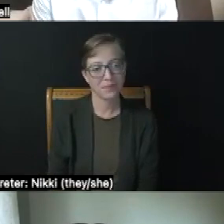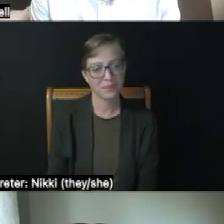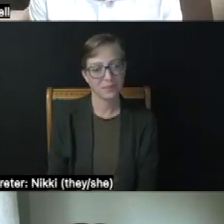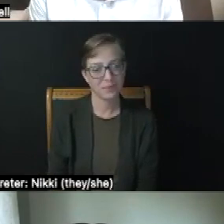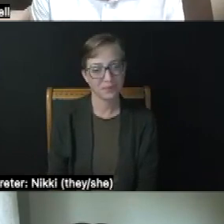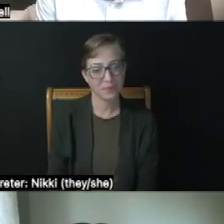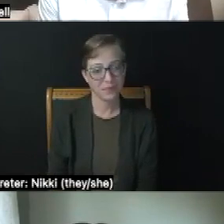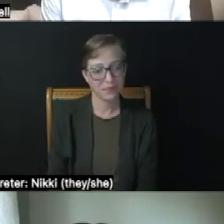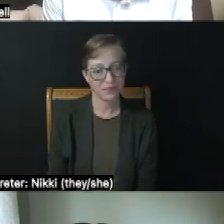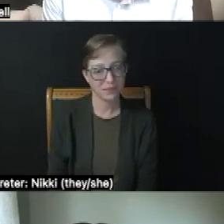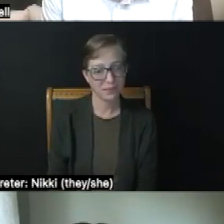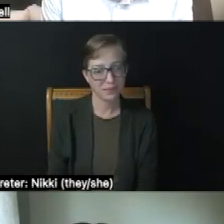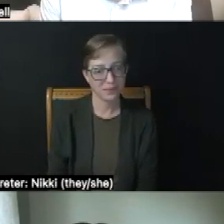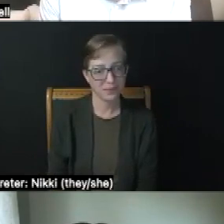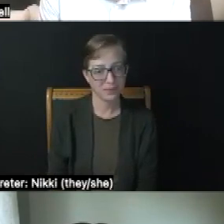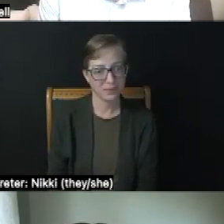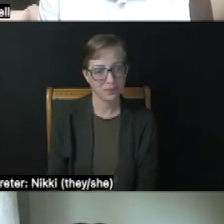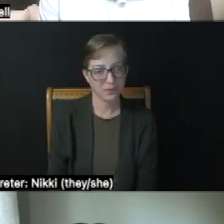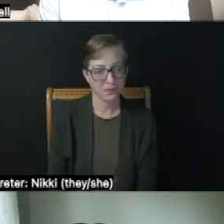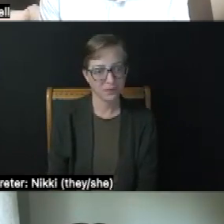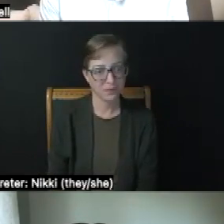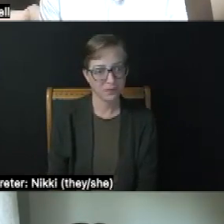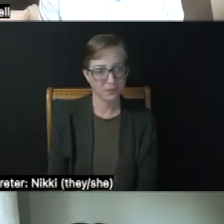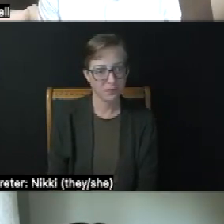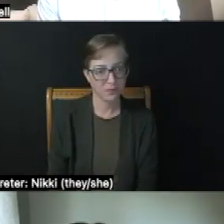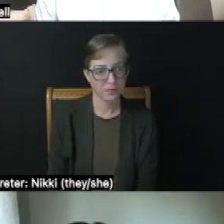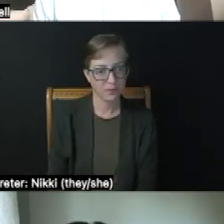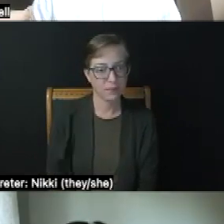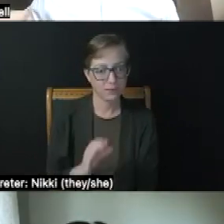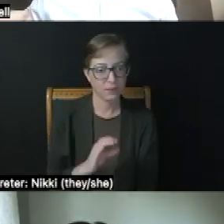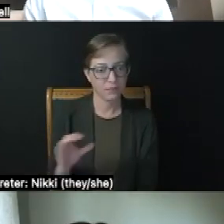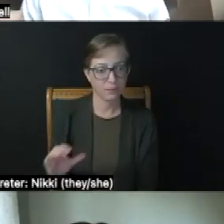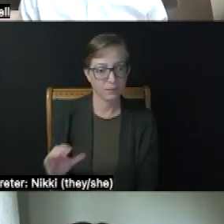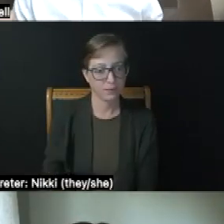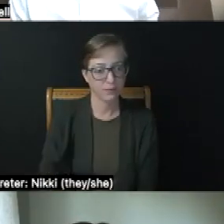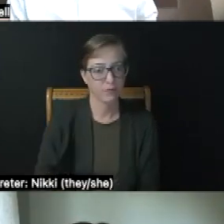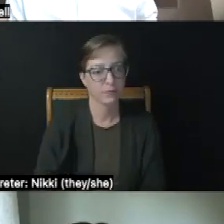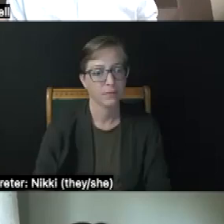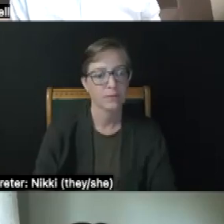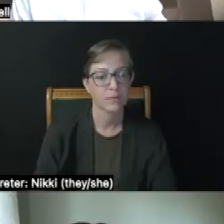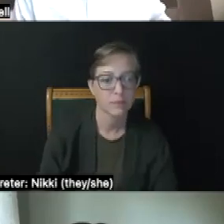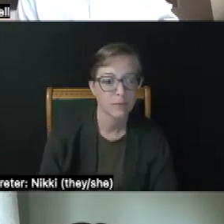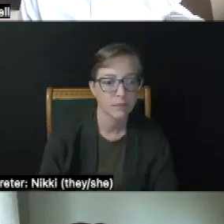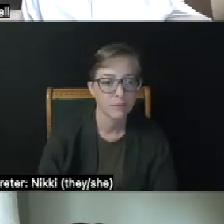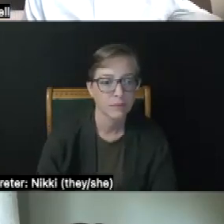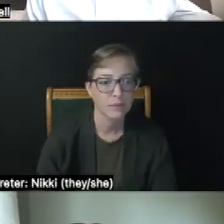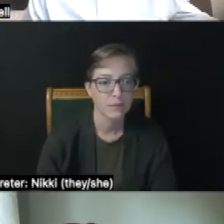At least 1.2 million people use self directed home and community based services.